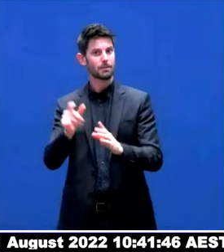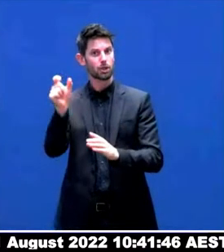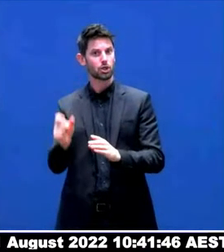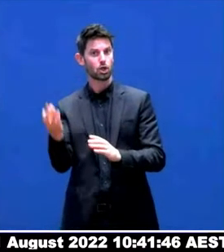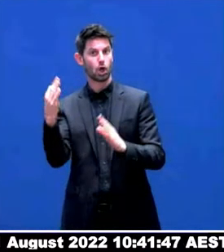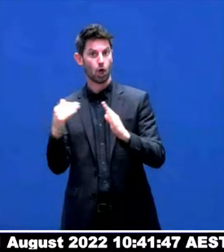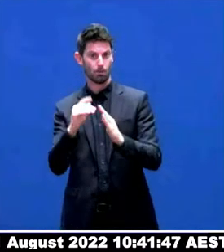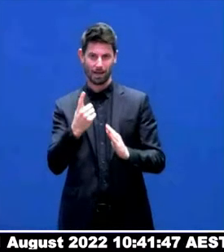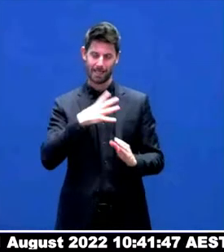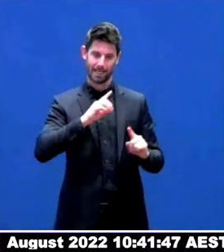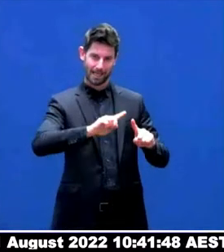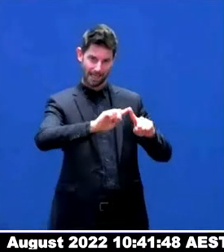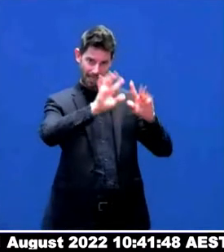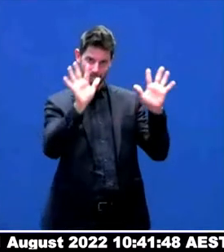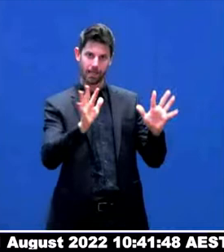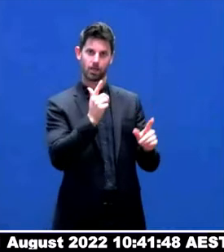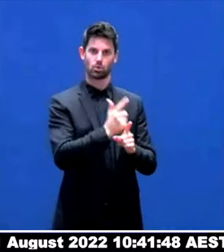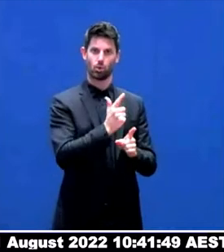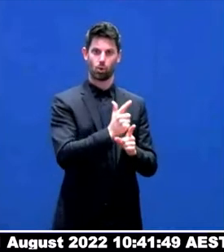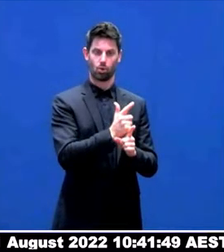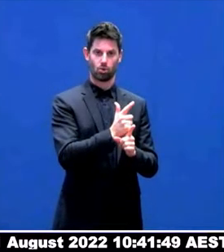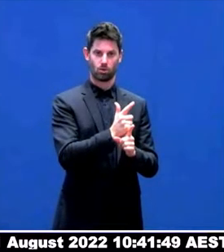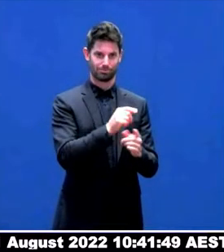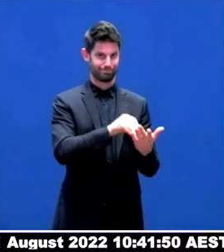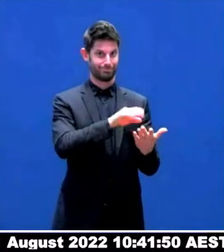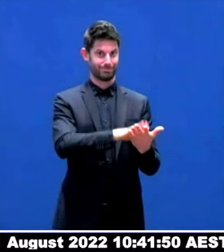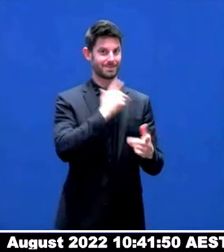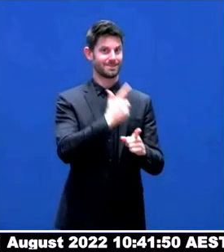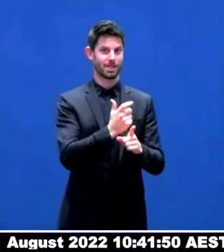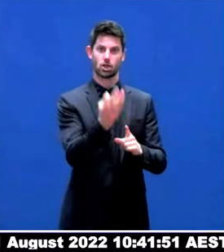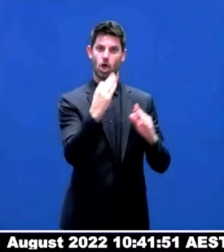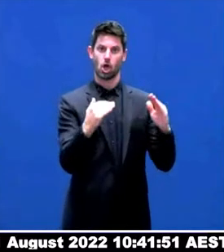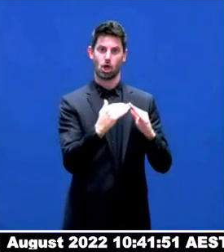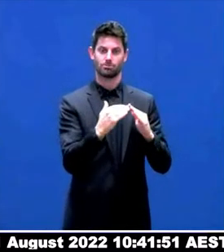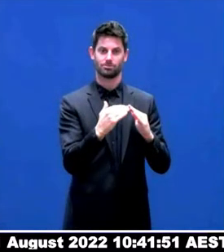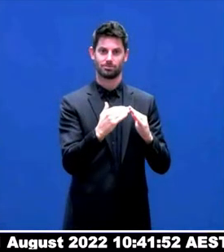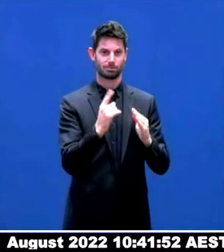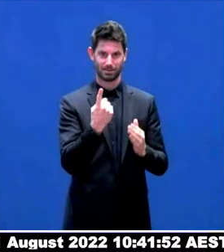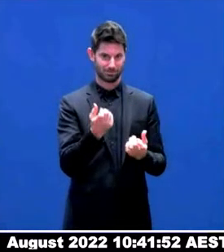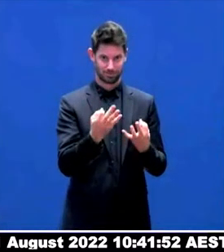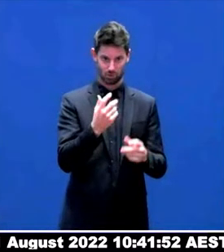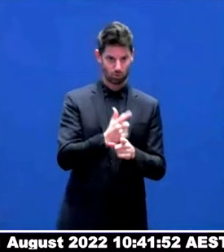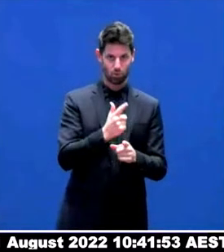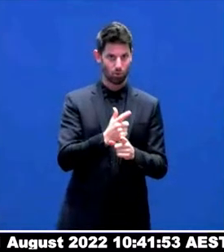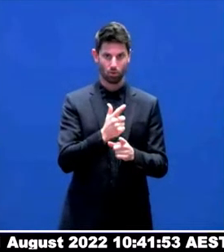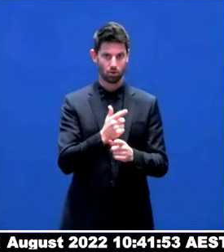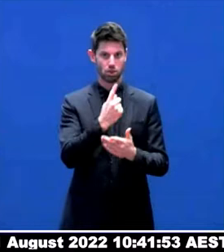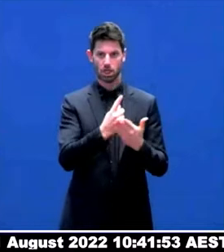expected to be expressly identified and the relationship between the strategies and the outcome to be explained, wouldn't you?